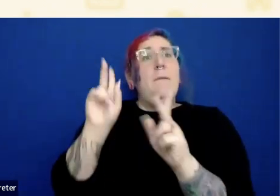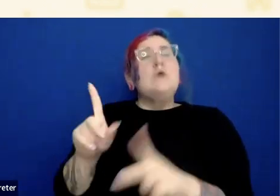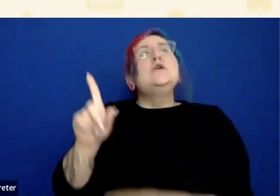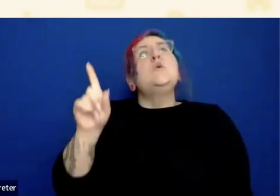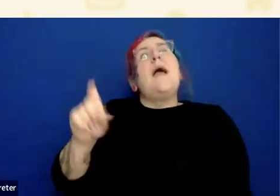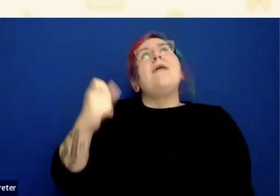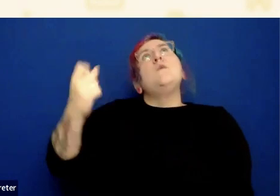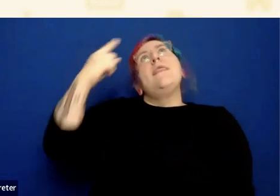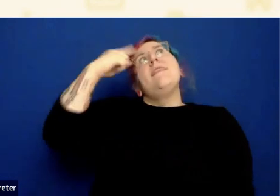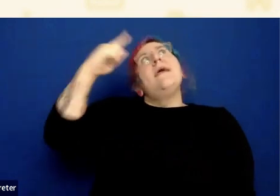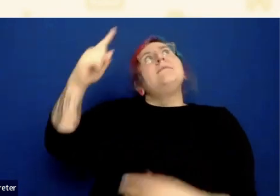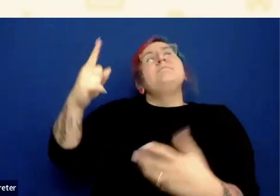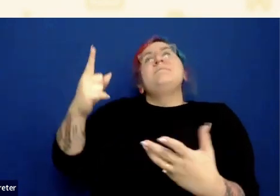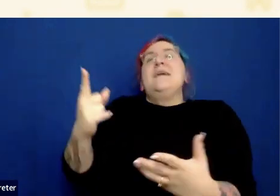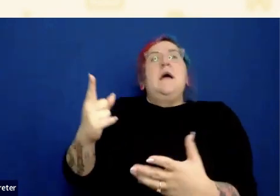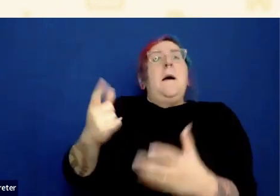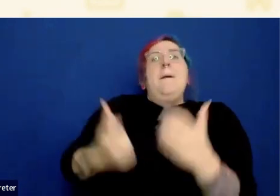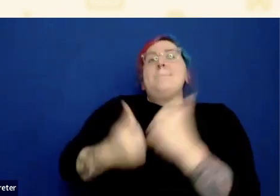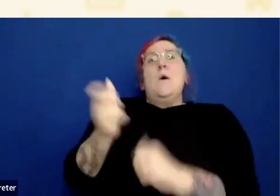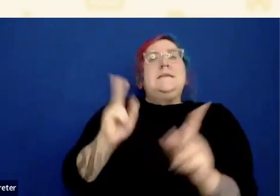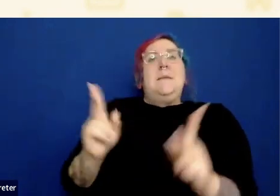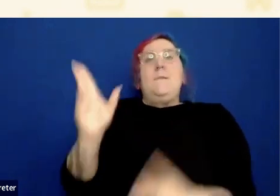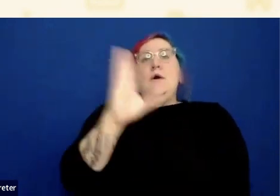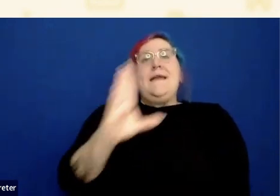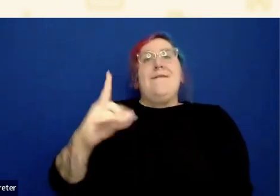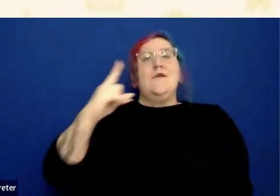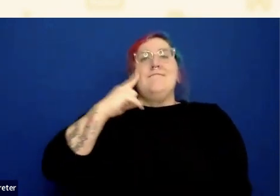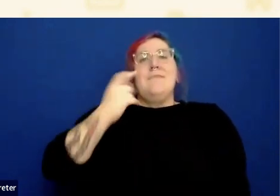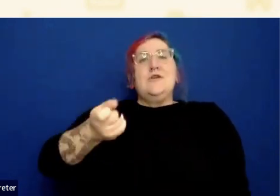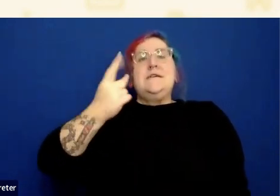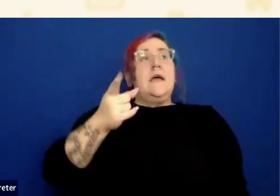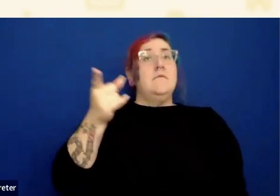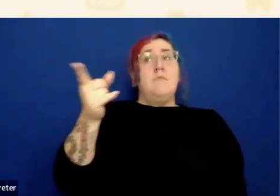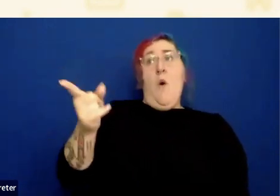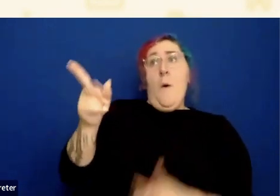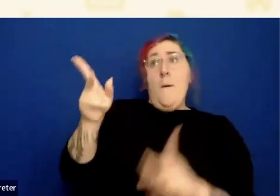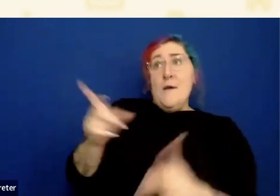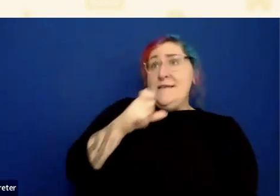They're not using a mouse, or people who cannot see the screen. They're just not thinking about that.